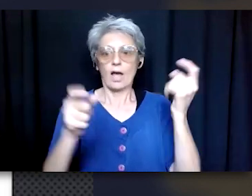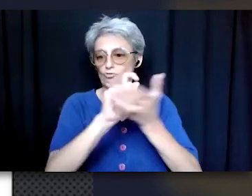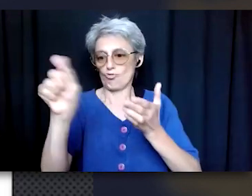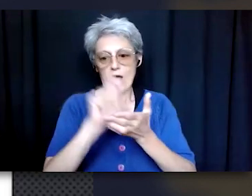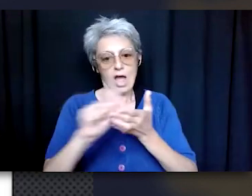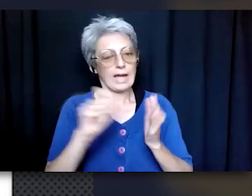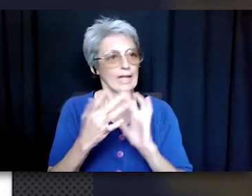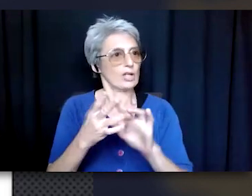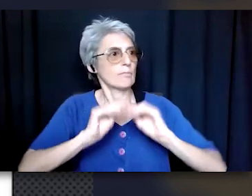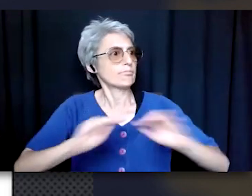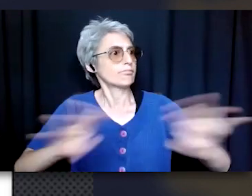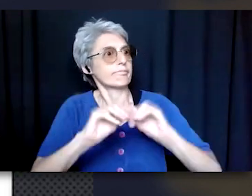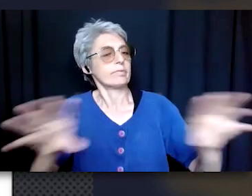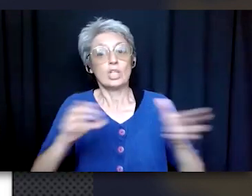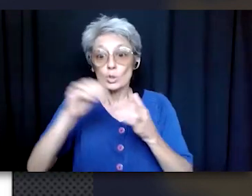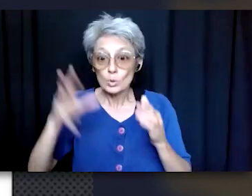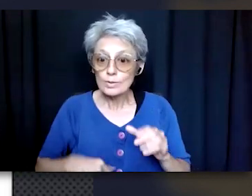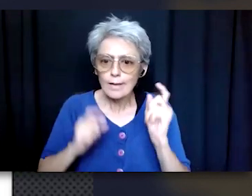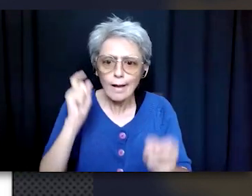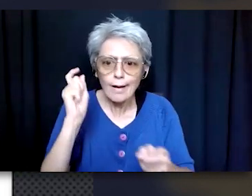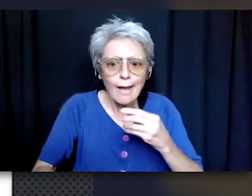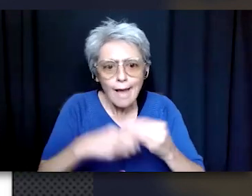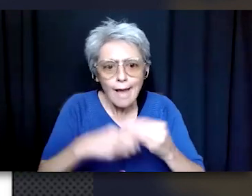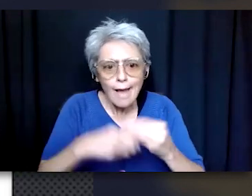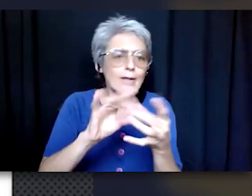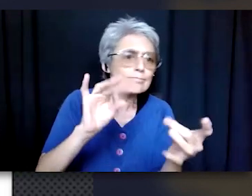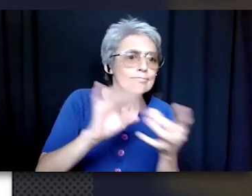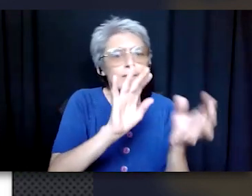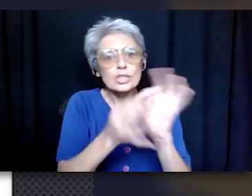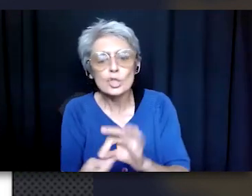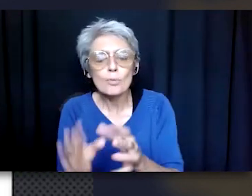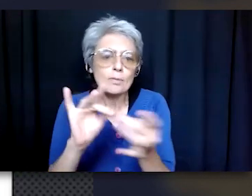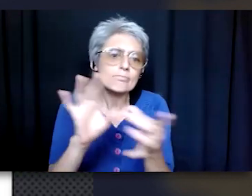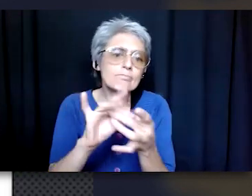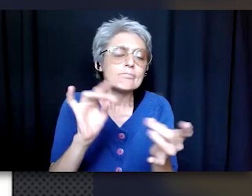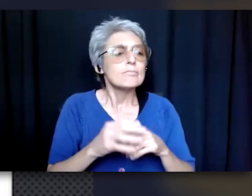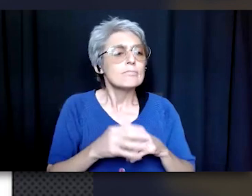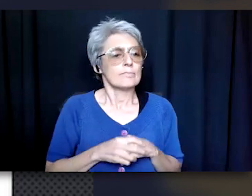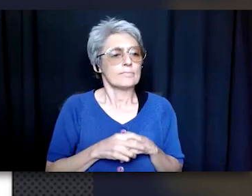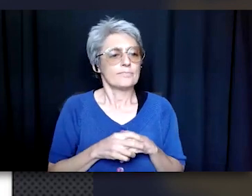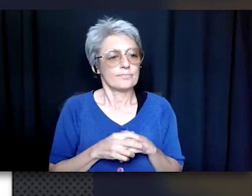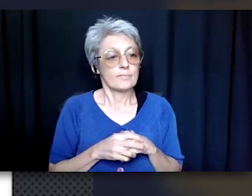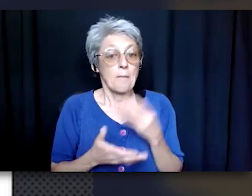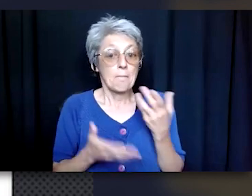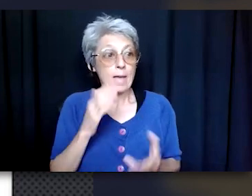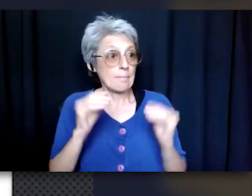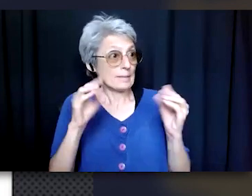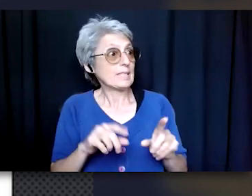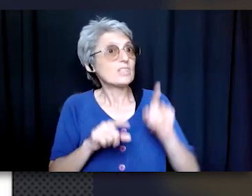and we can actually put stuff out there and maybe connect with teachers in other places, and those